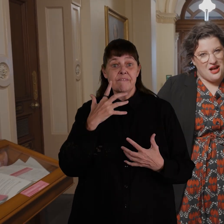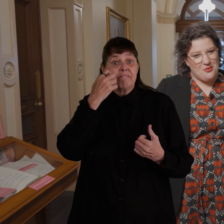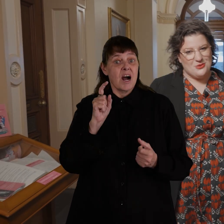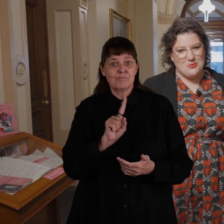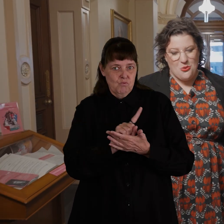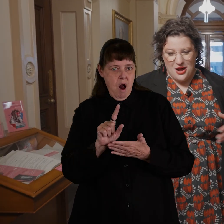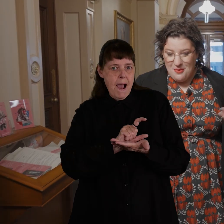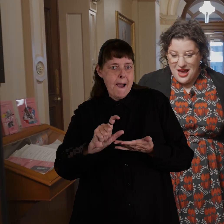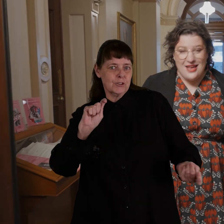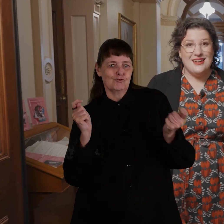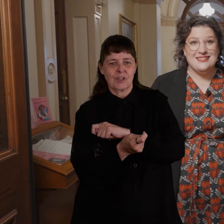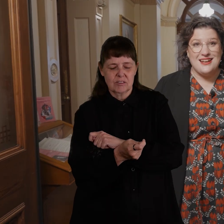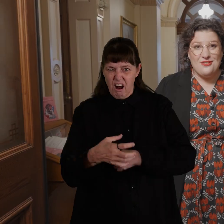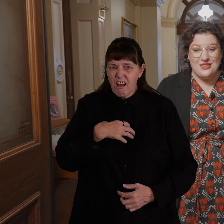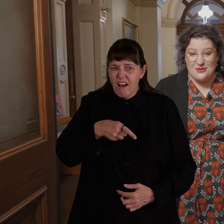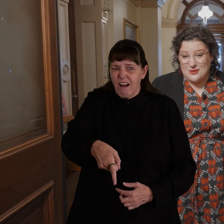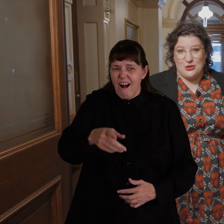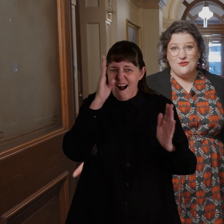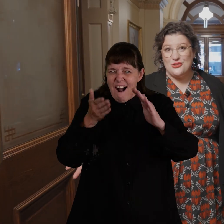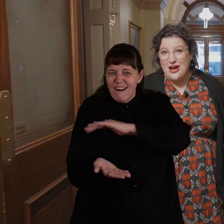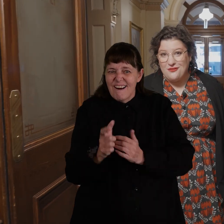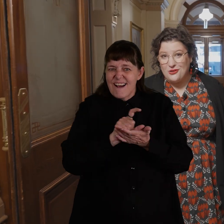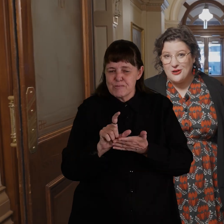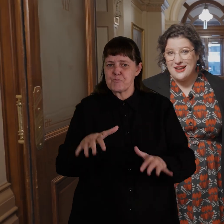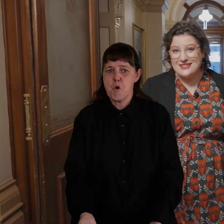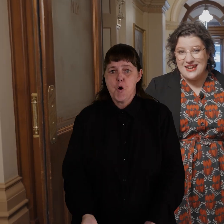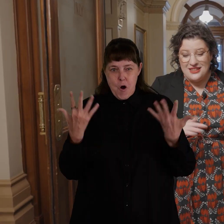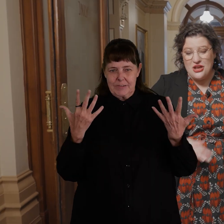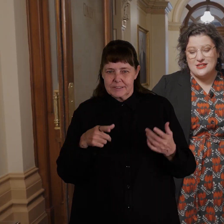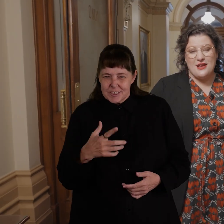the carpet was pulled up and they discovered that there was beautiful tile flooring underneath and